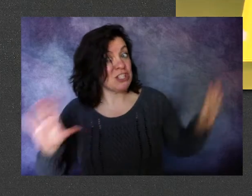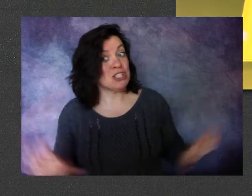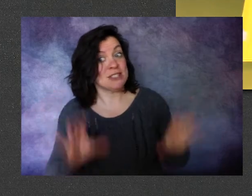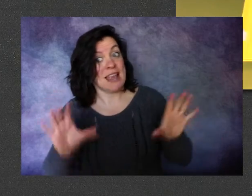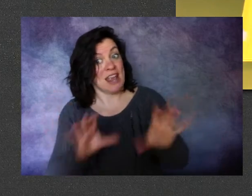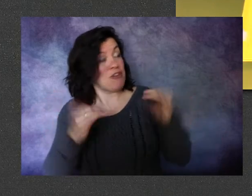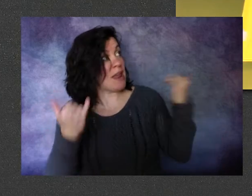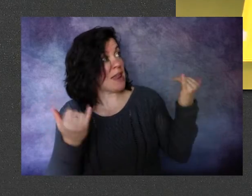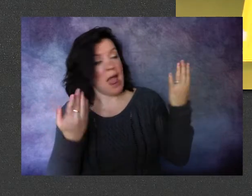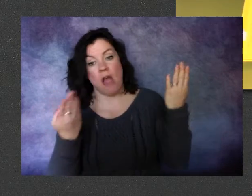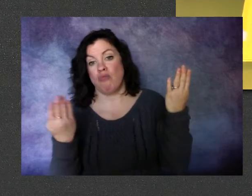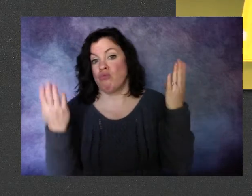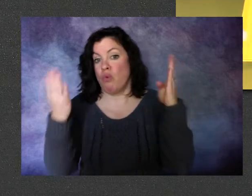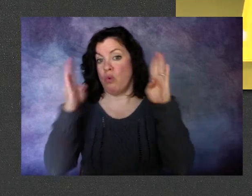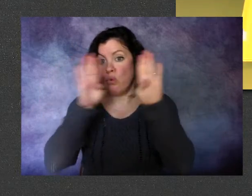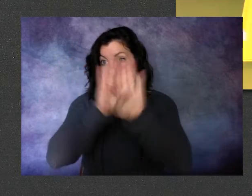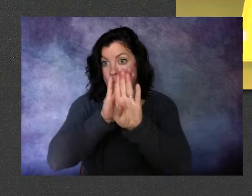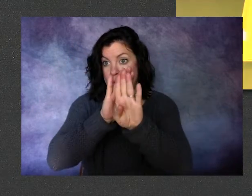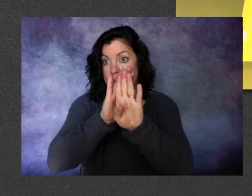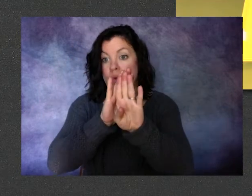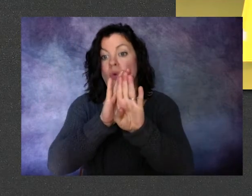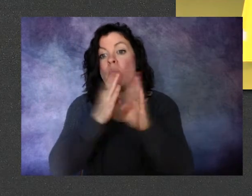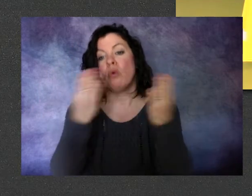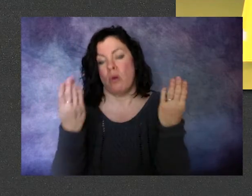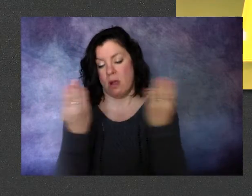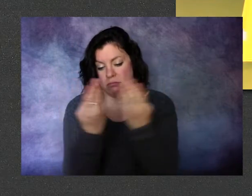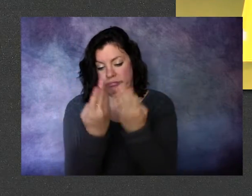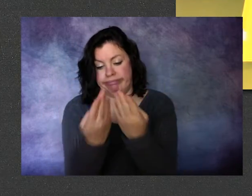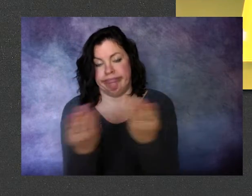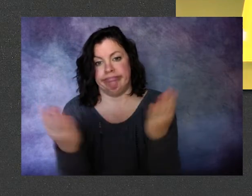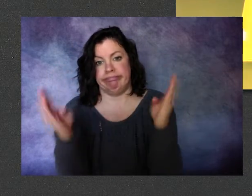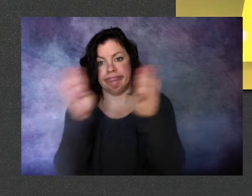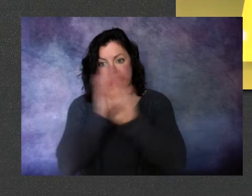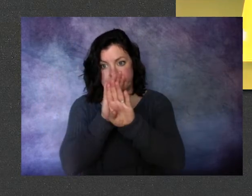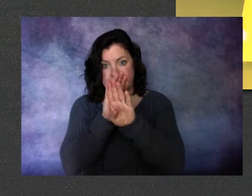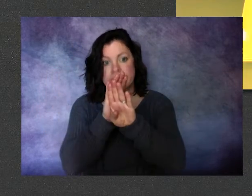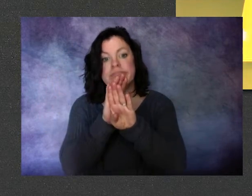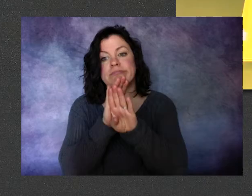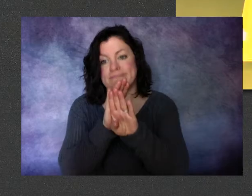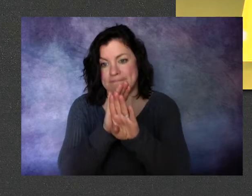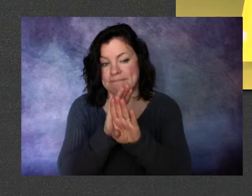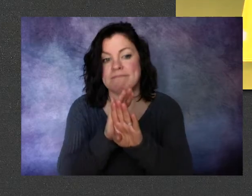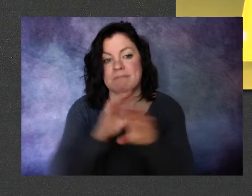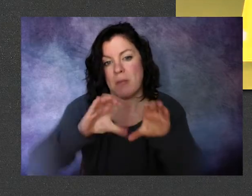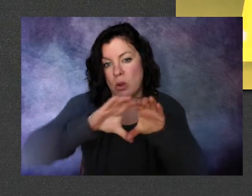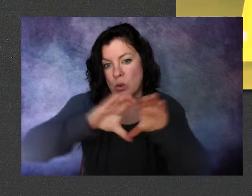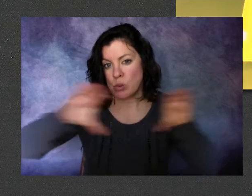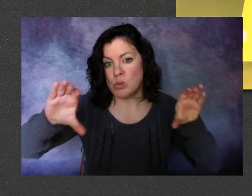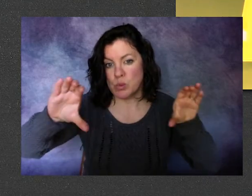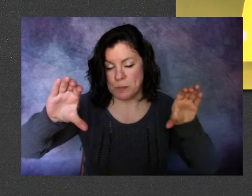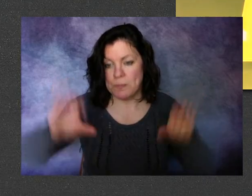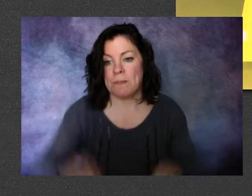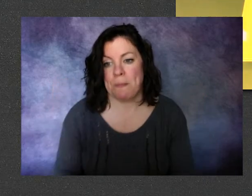is you have to fold it a little so that it becomes circular, like this.